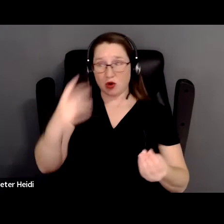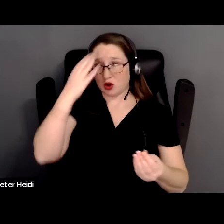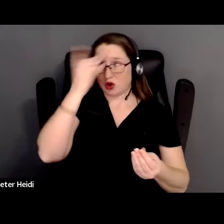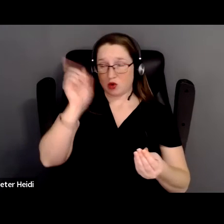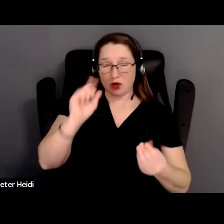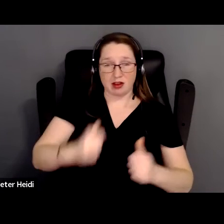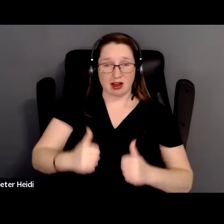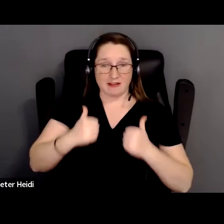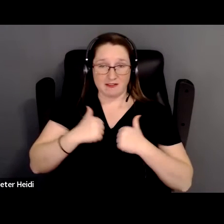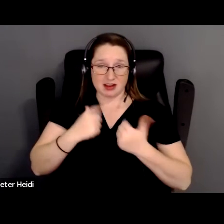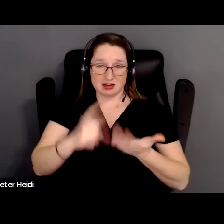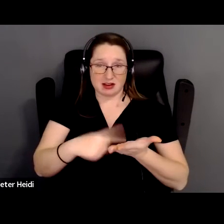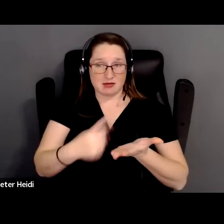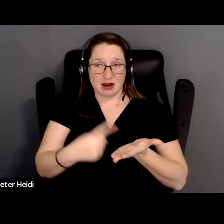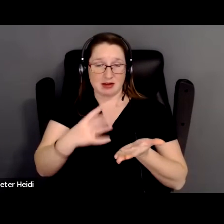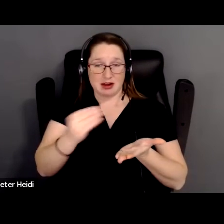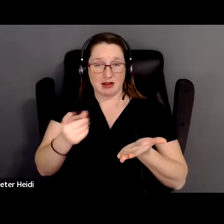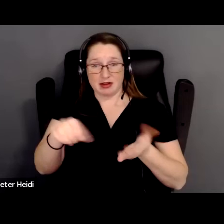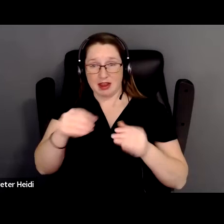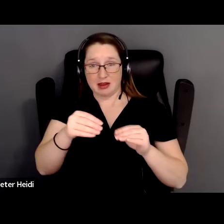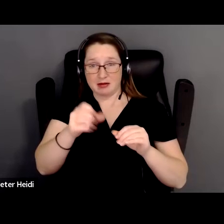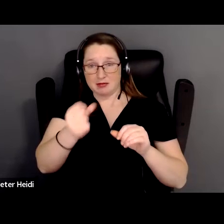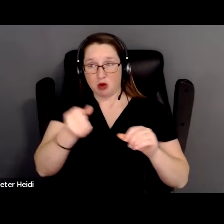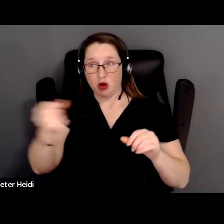They're at even some type. They move you while you're sick,